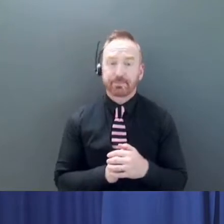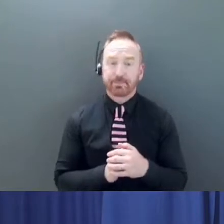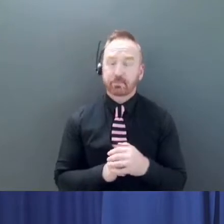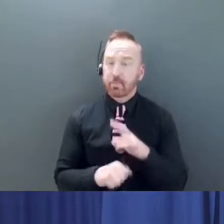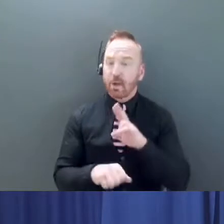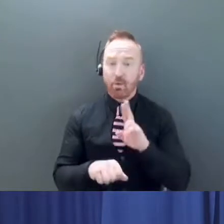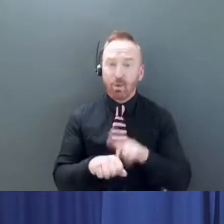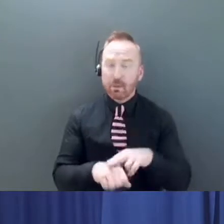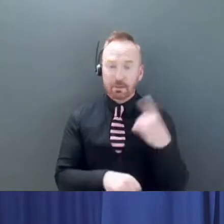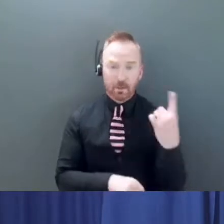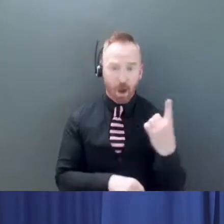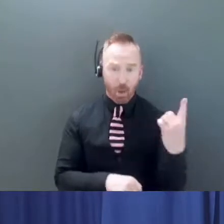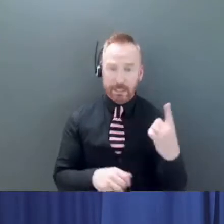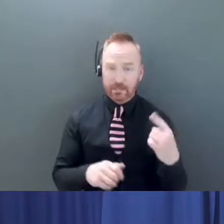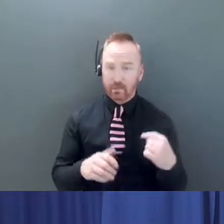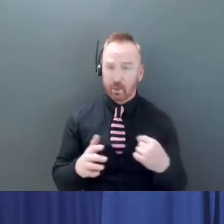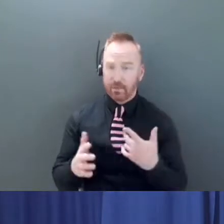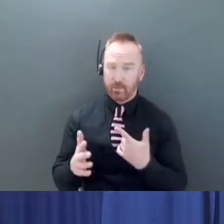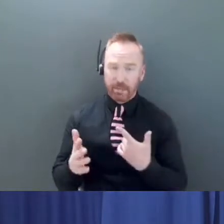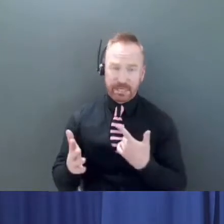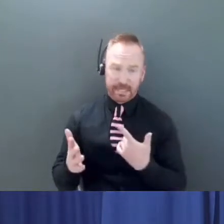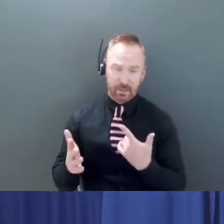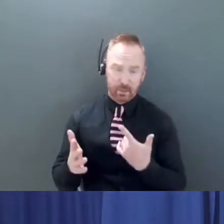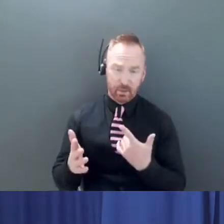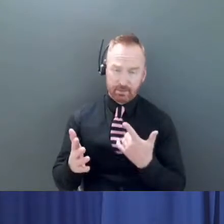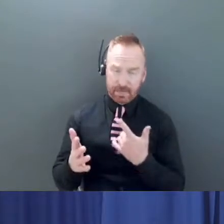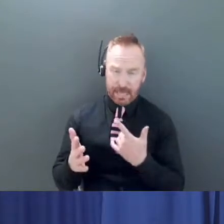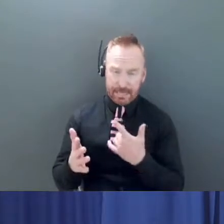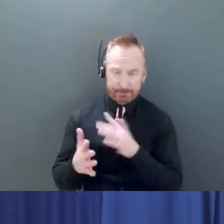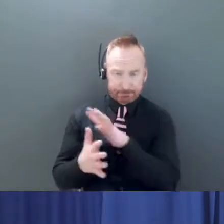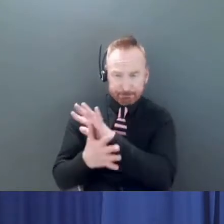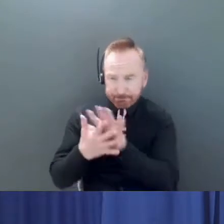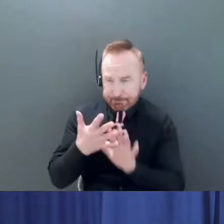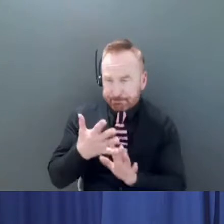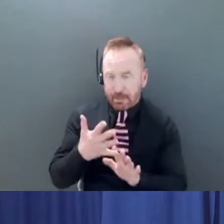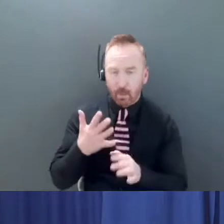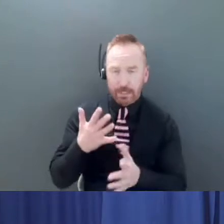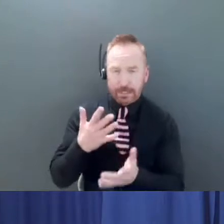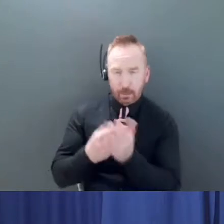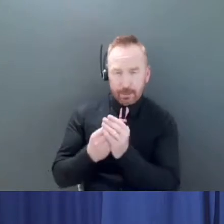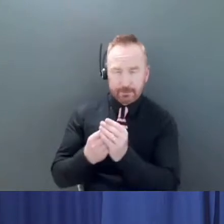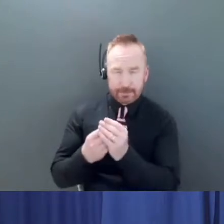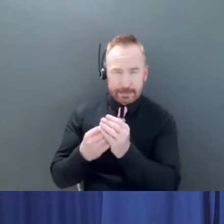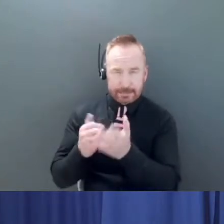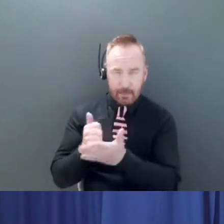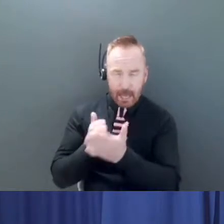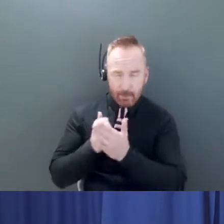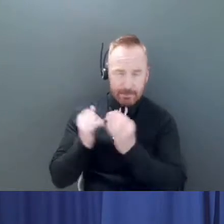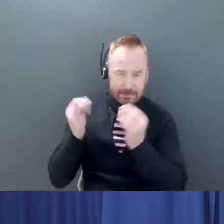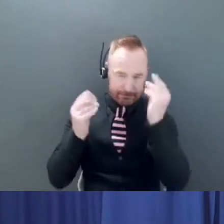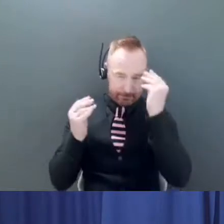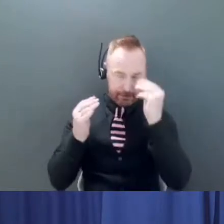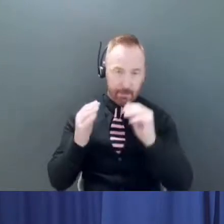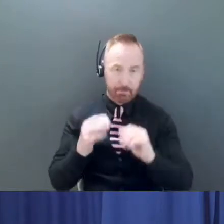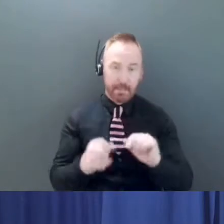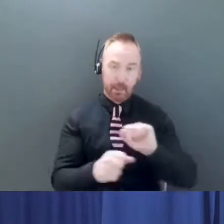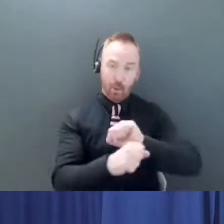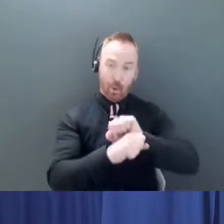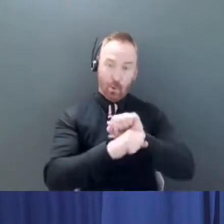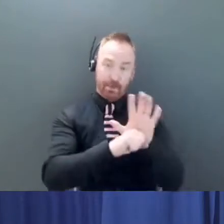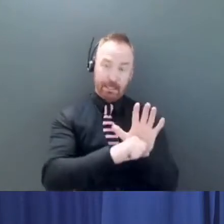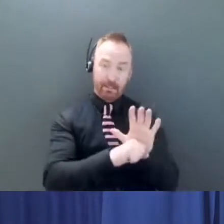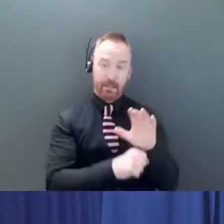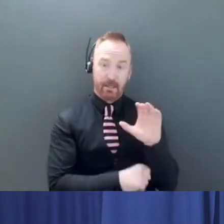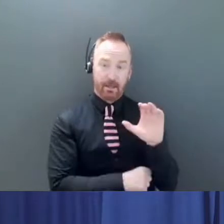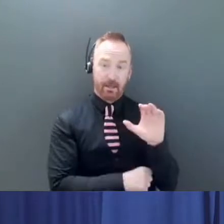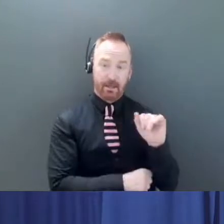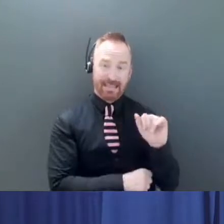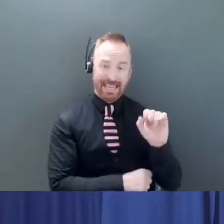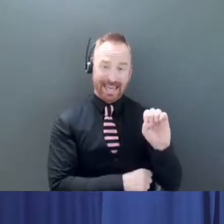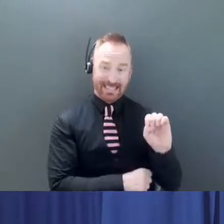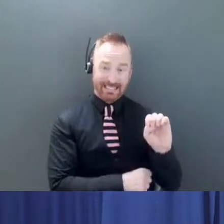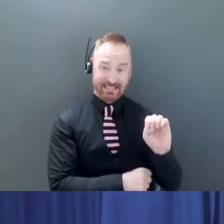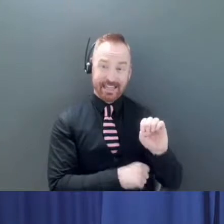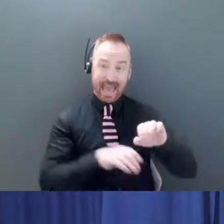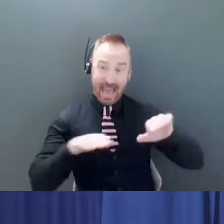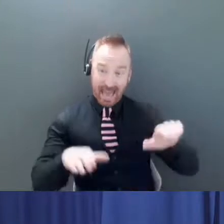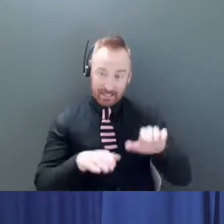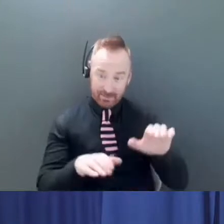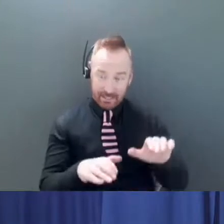and the COVID case activity is